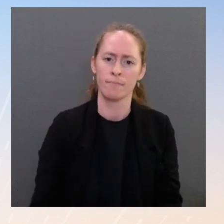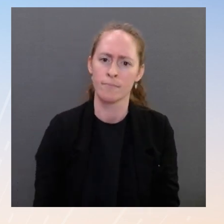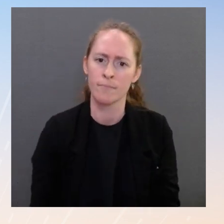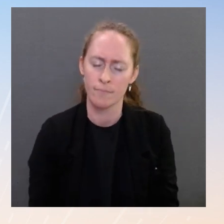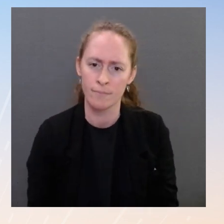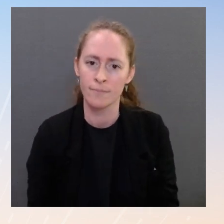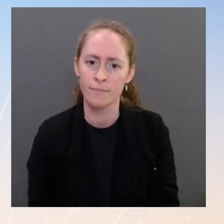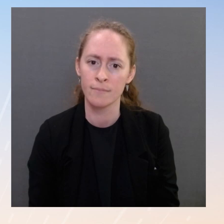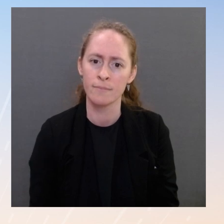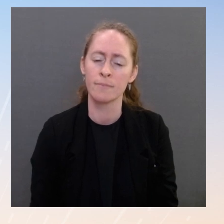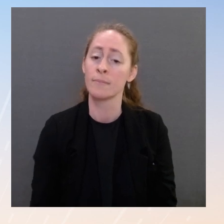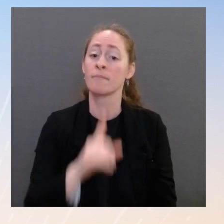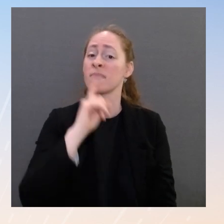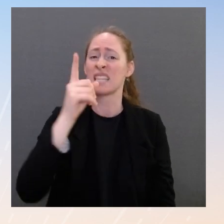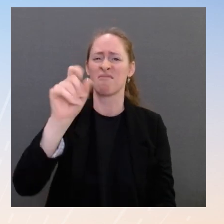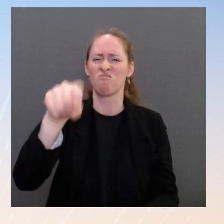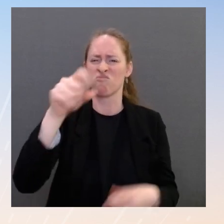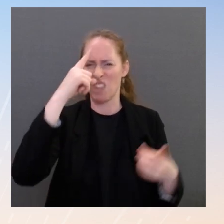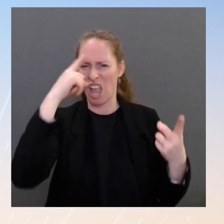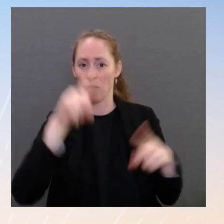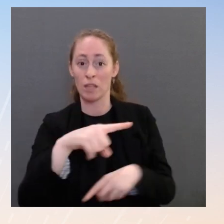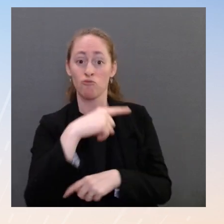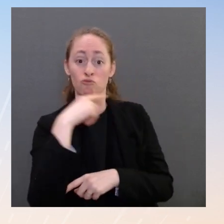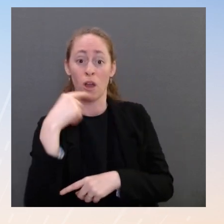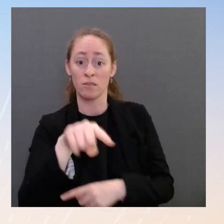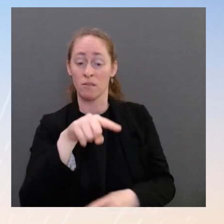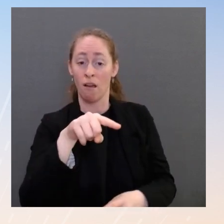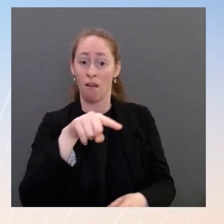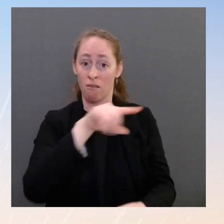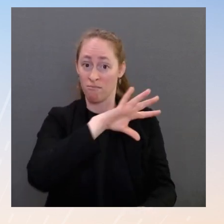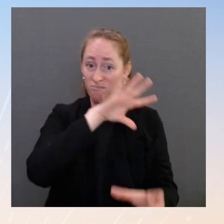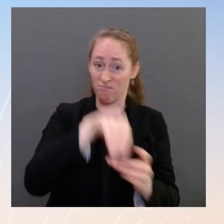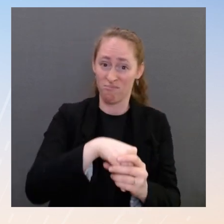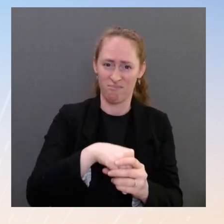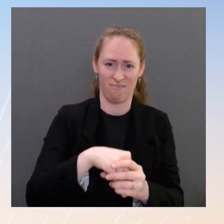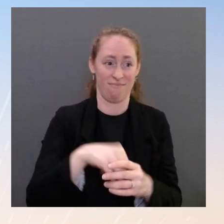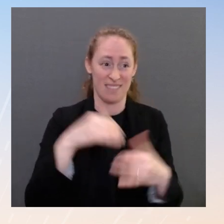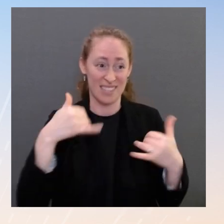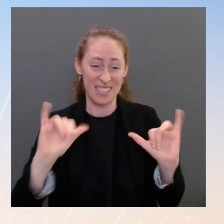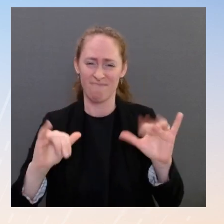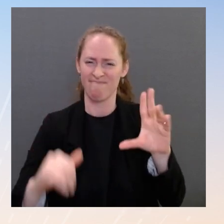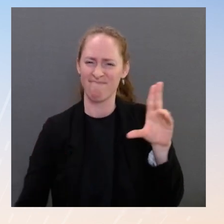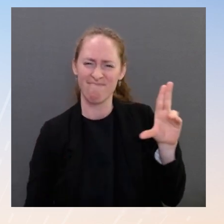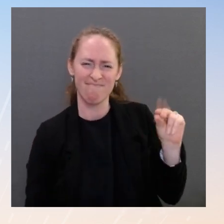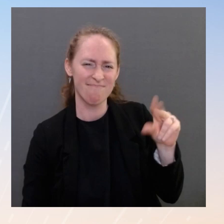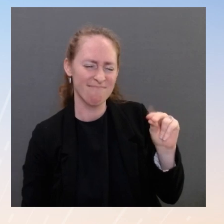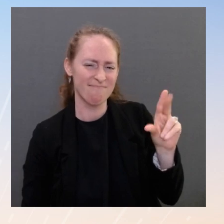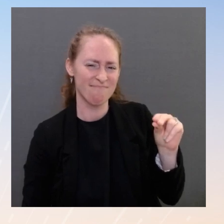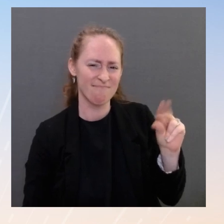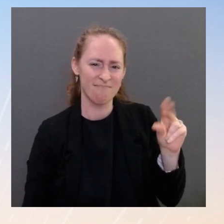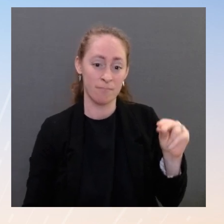but, ultimately, it's a decision for the G20. So, we don't have any new announcements at this point. We will continue to engage.